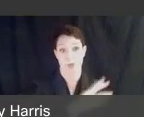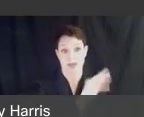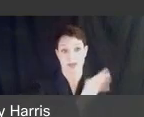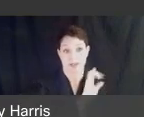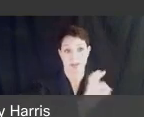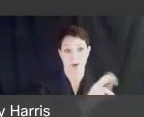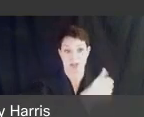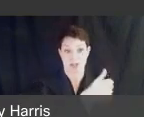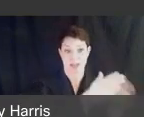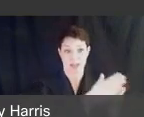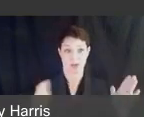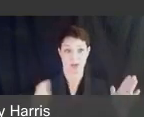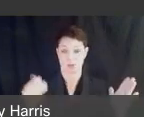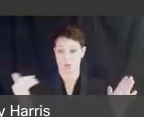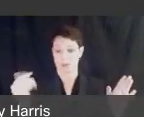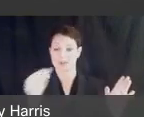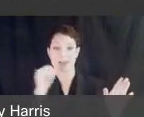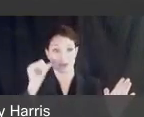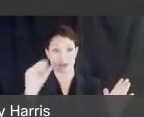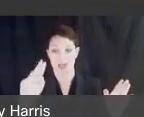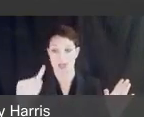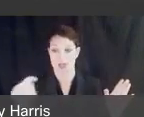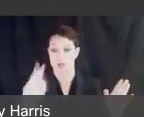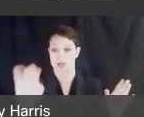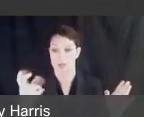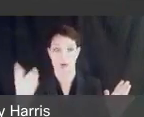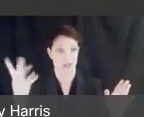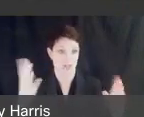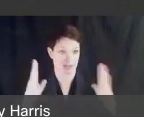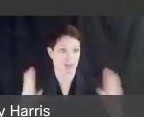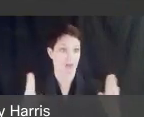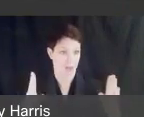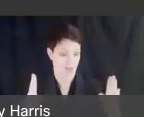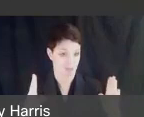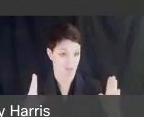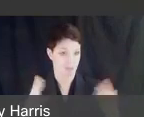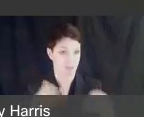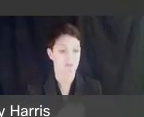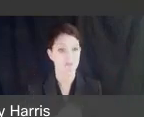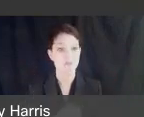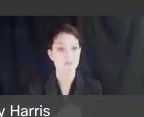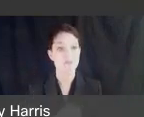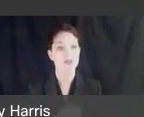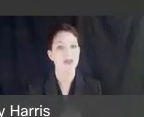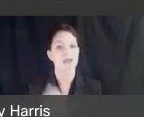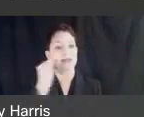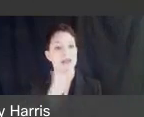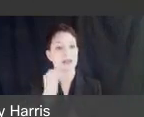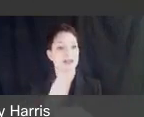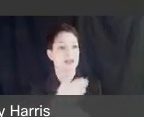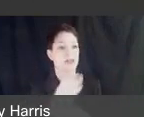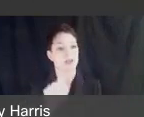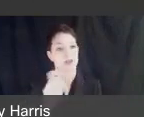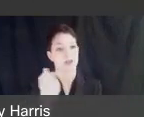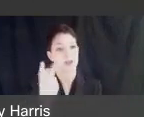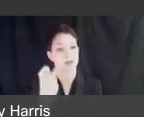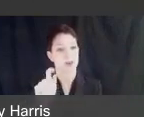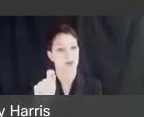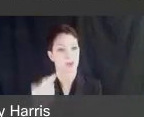through Tuesday, March the 16th. Excuse me. This is a daily average of 112.4 cases and brings us